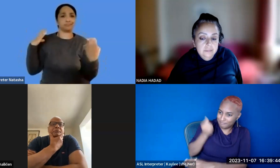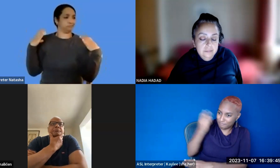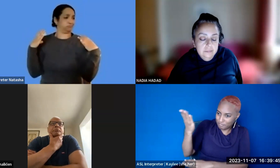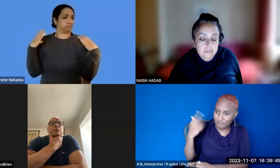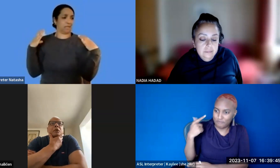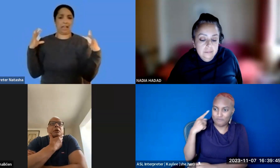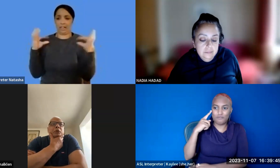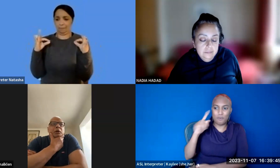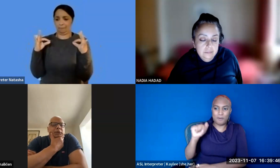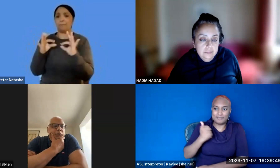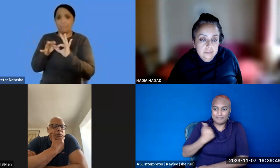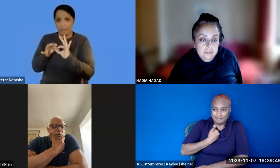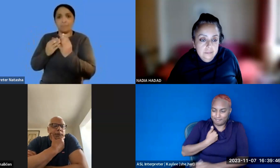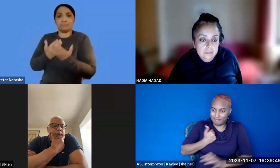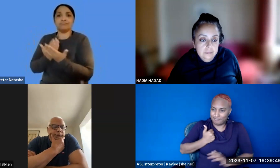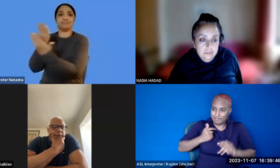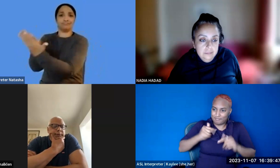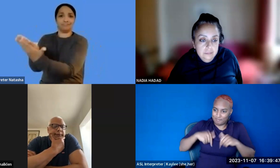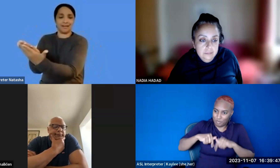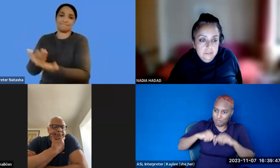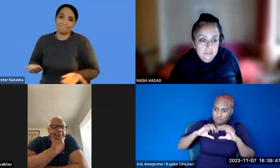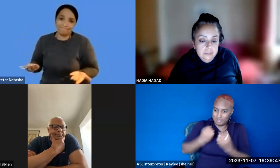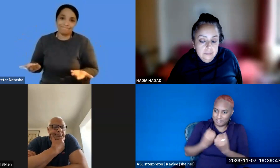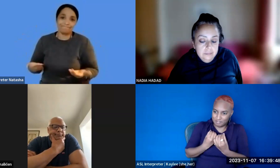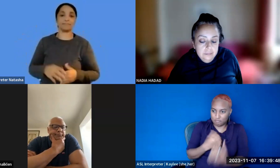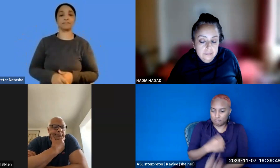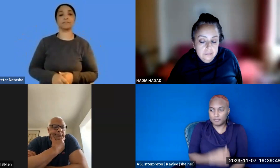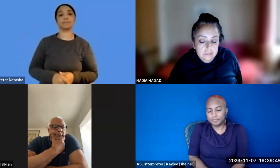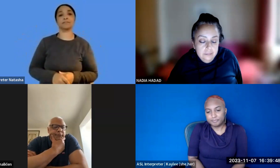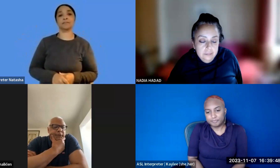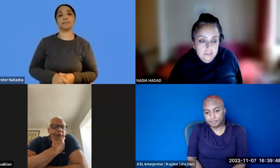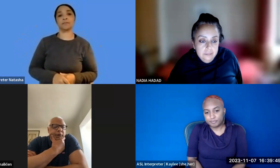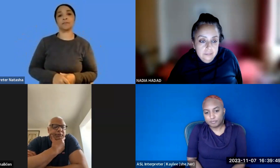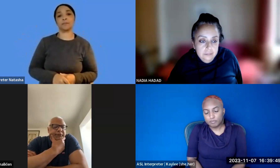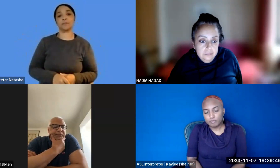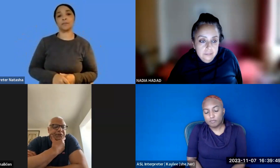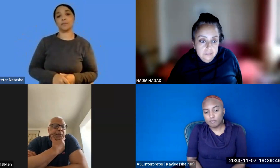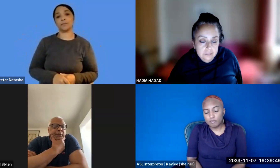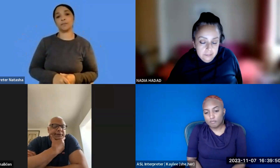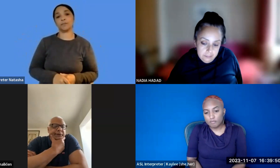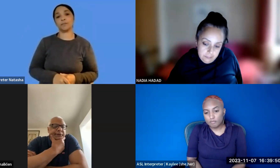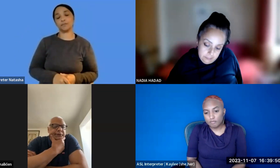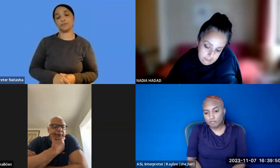But not all of these challenges